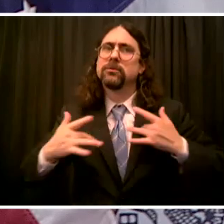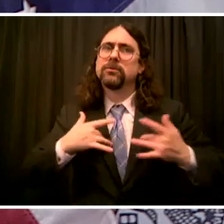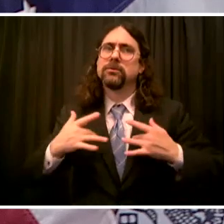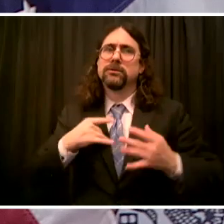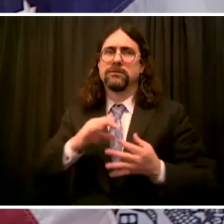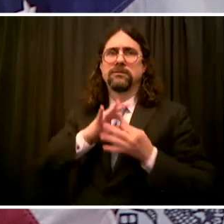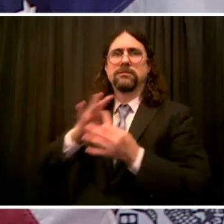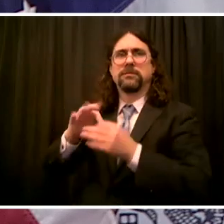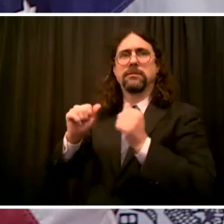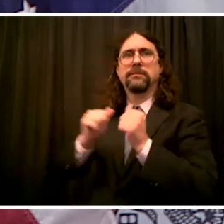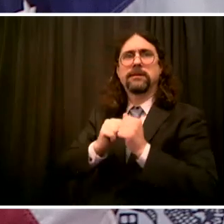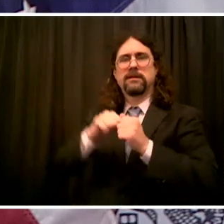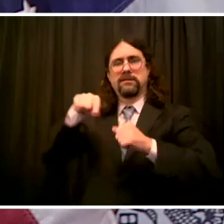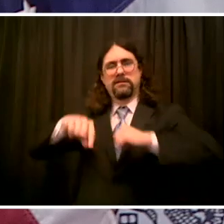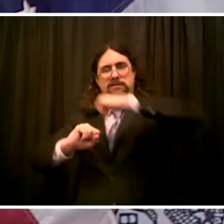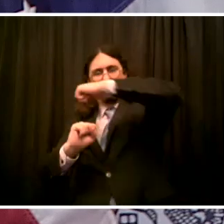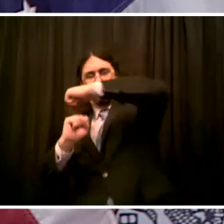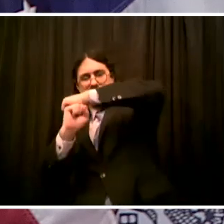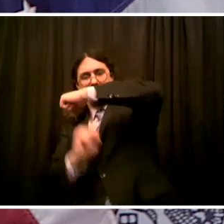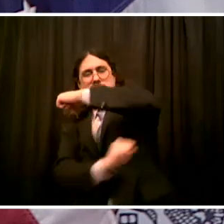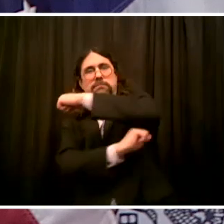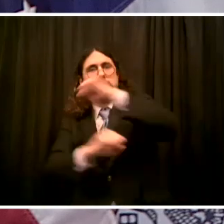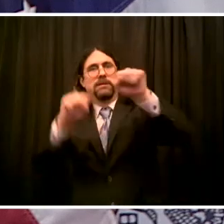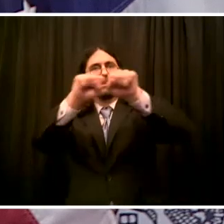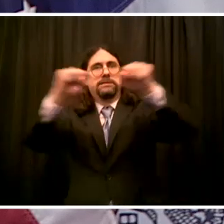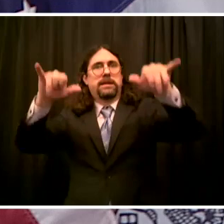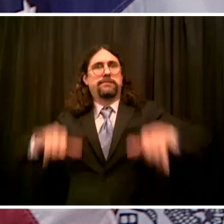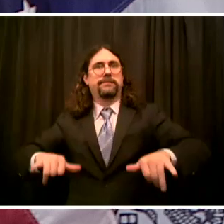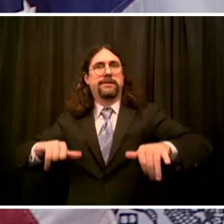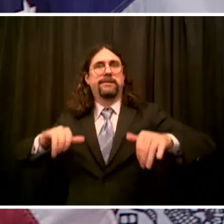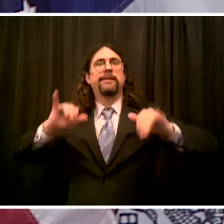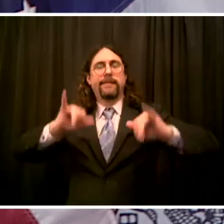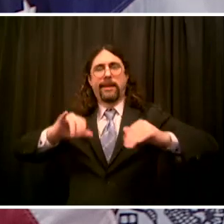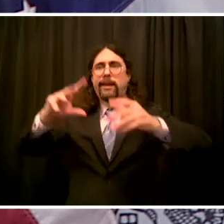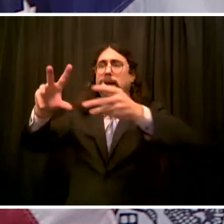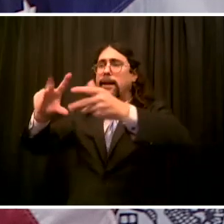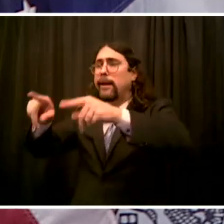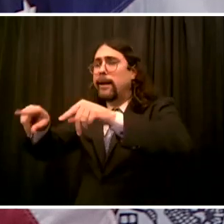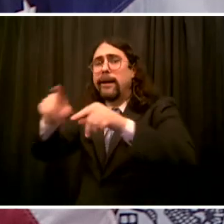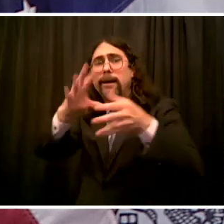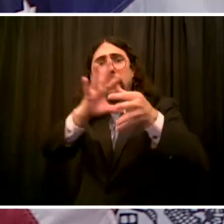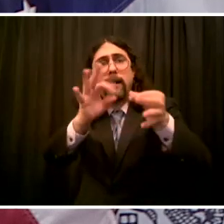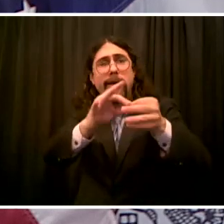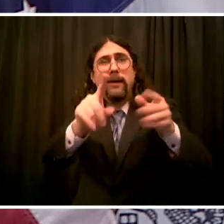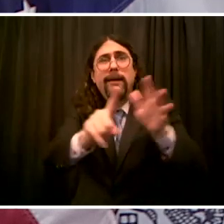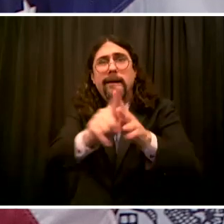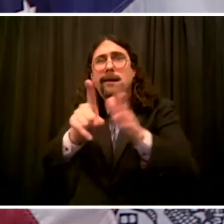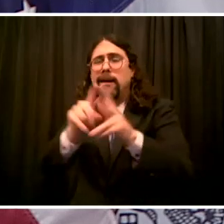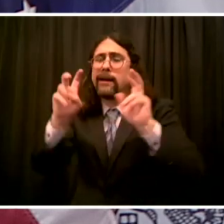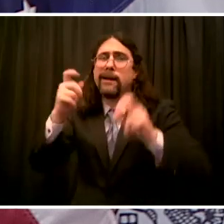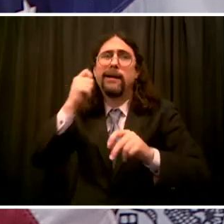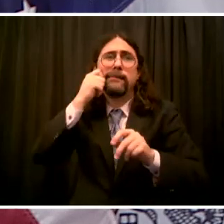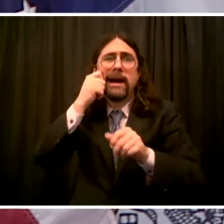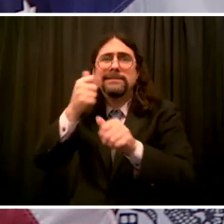SUISES. YOU MADE A POINT ABOUT THE HISTORY THAT HANGS OVER US. THERE'S A HITSORY OF INSTITUTIONAL